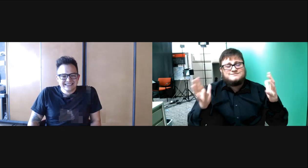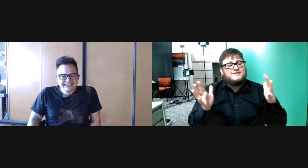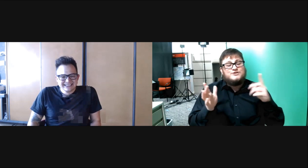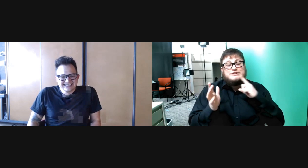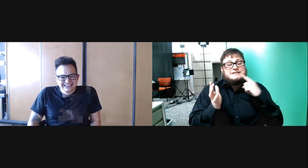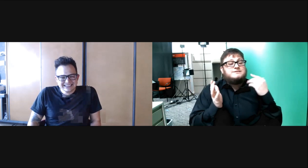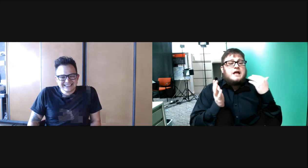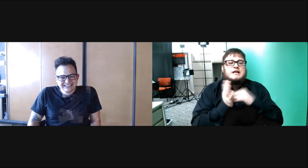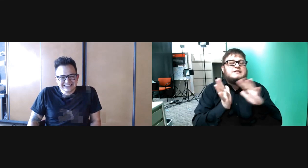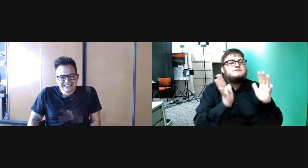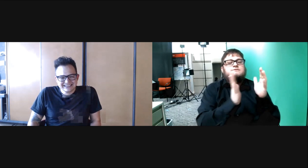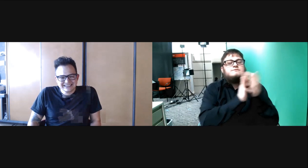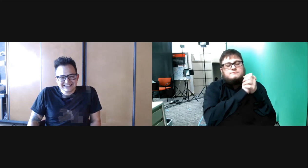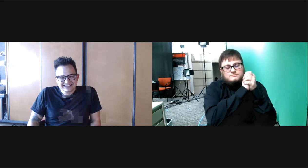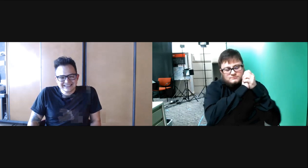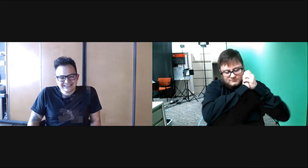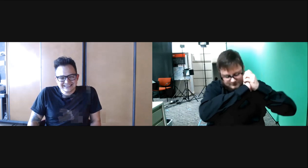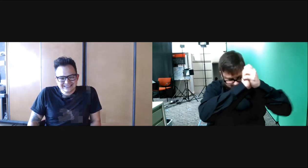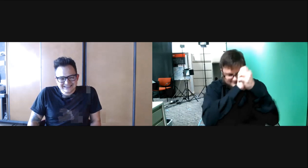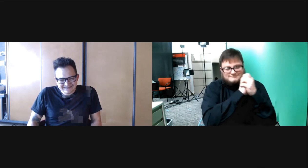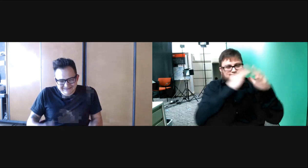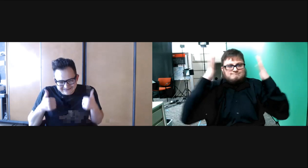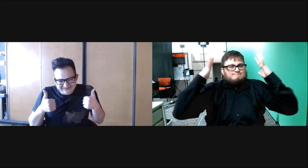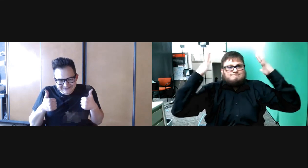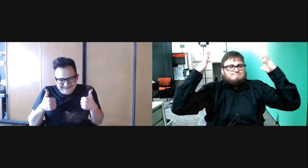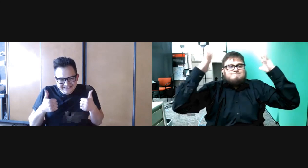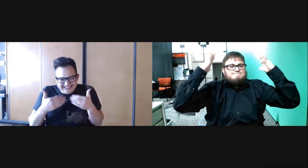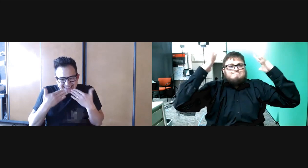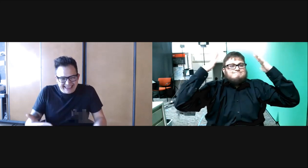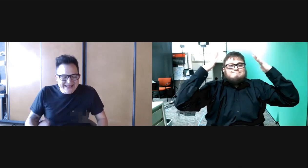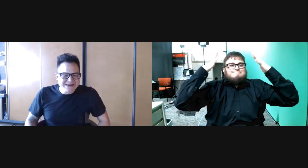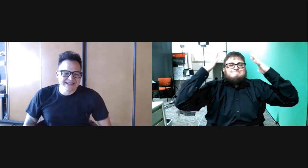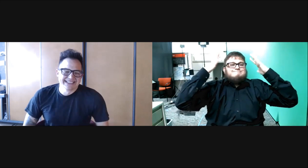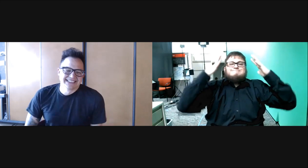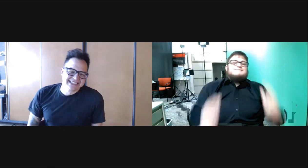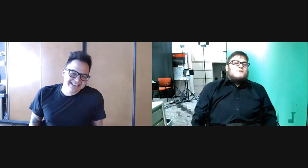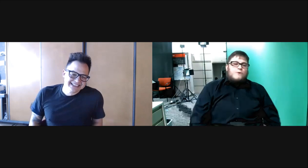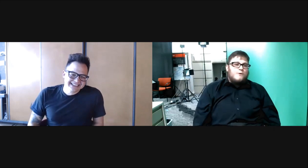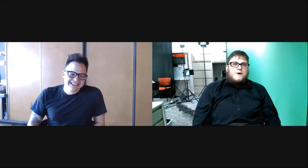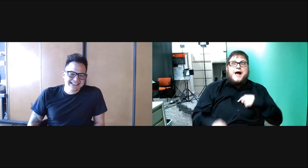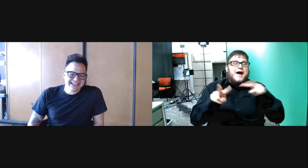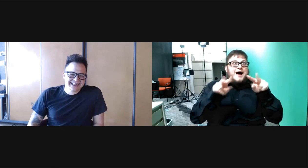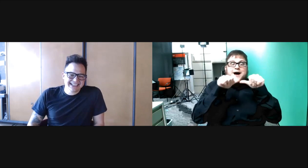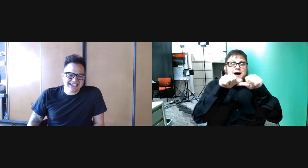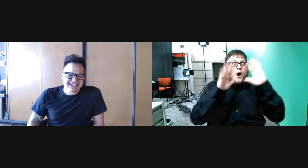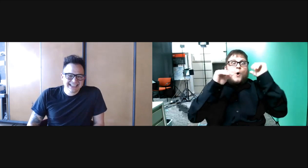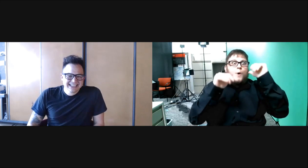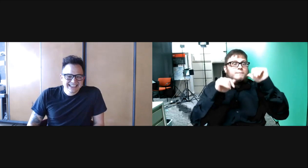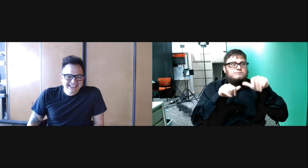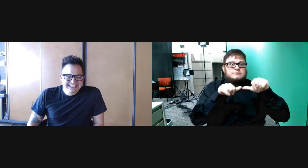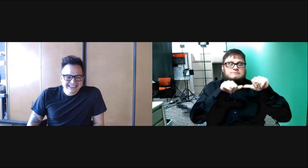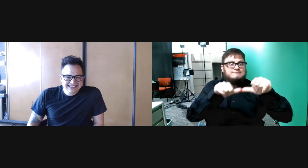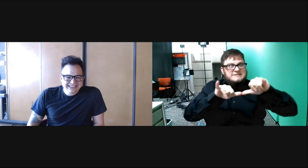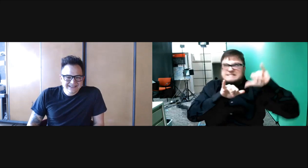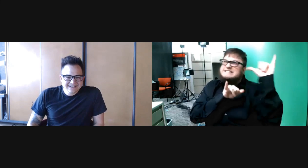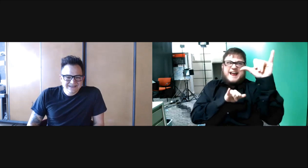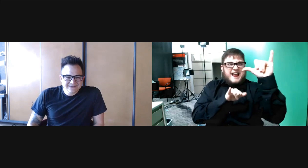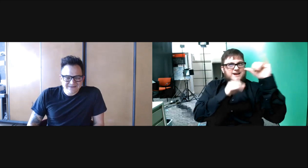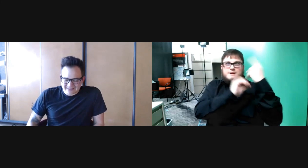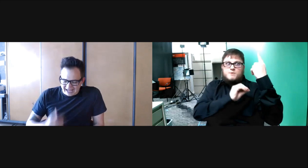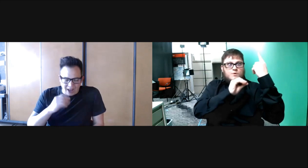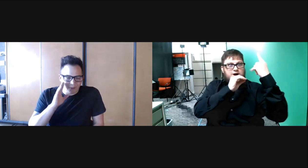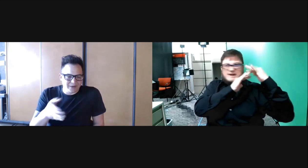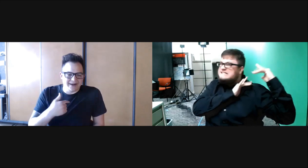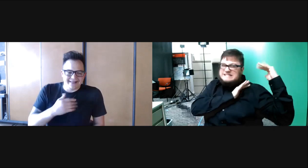Yes! Really again congratulations. I hope that you will stay number one.